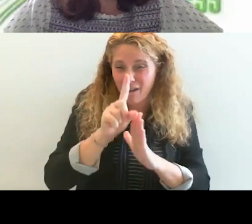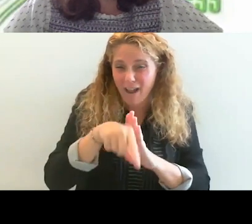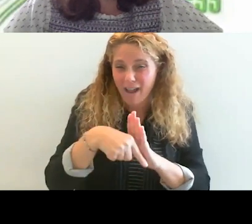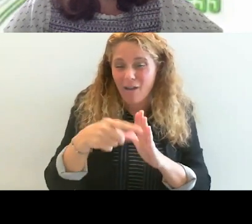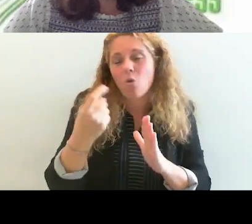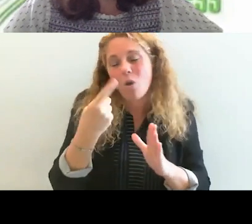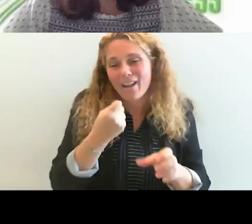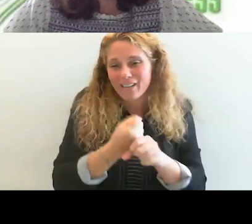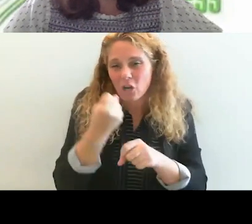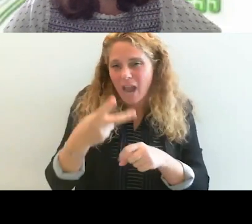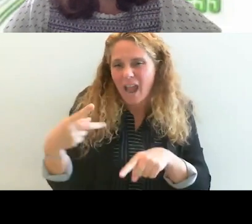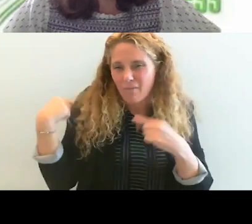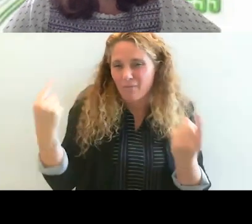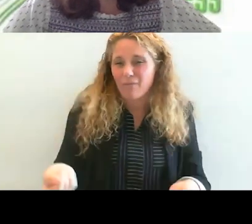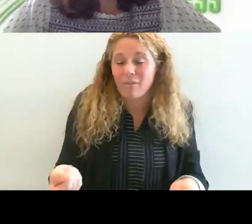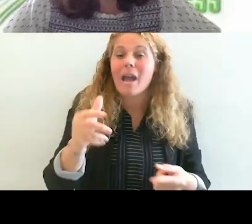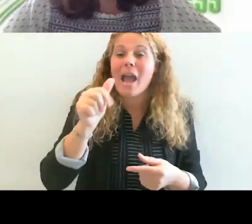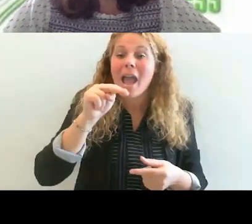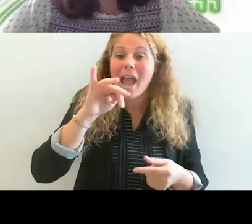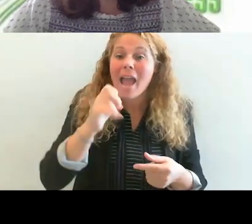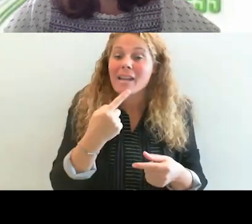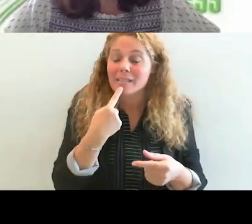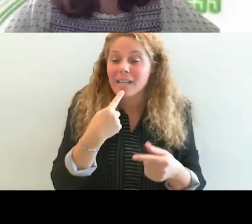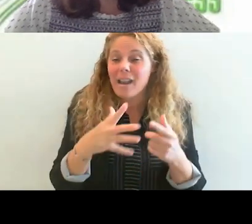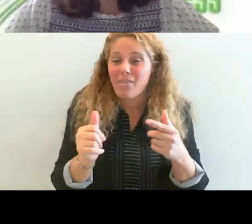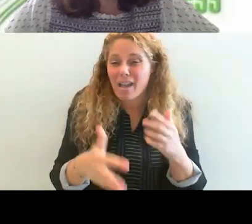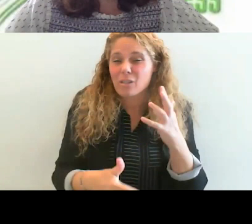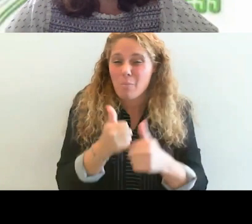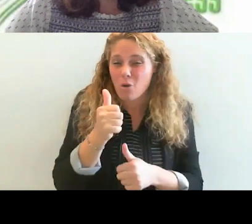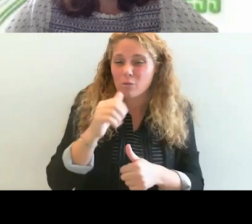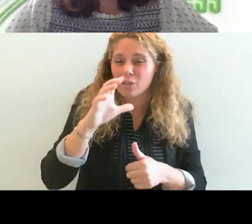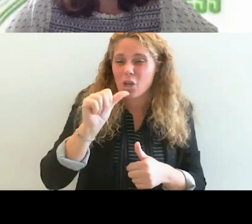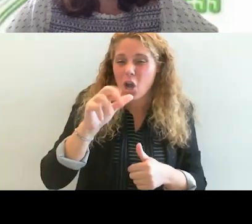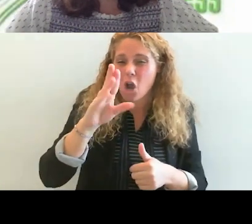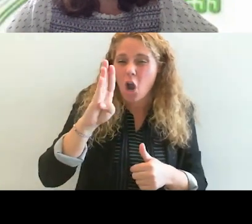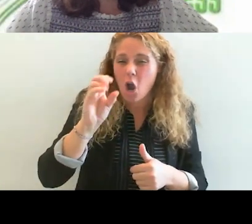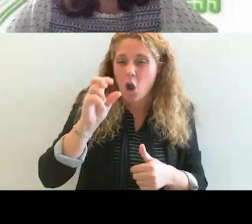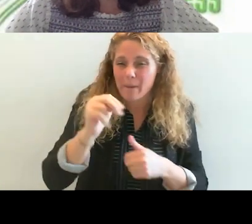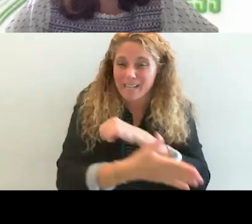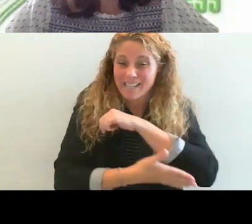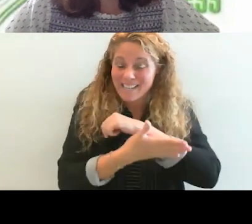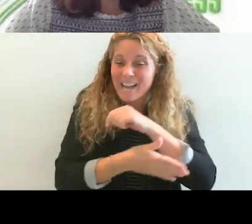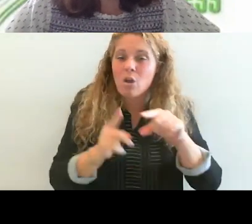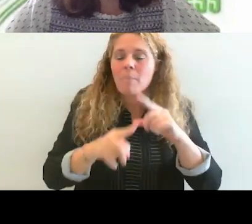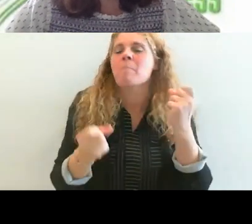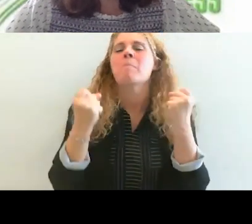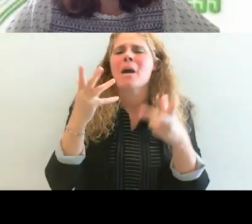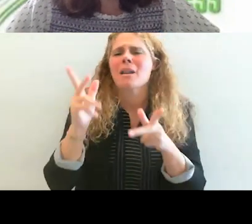AS ANNIE, SAID, IT IS PRIMARILY THAT COUNTY, BUT HAVE ALL OF THE SURROUND COUNTIES ARE